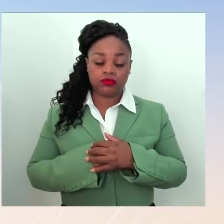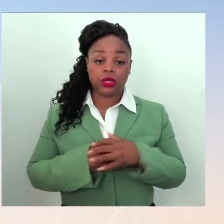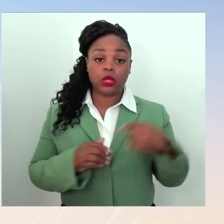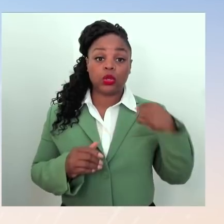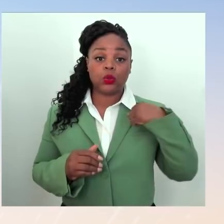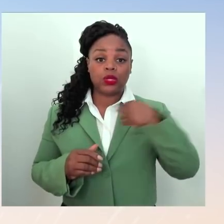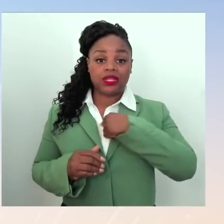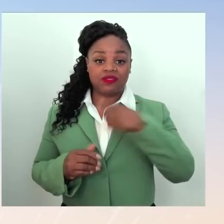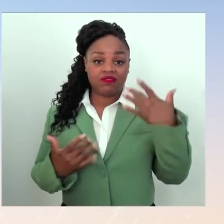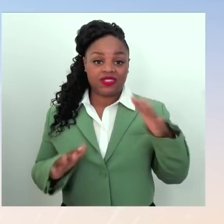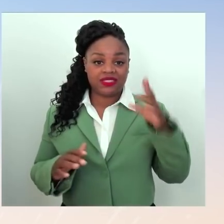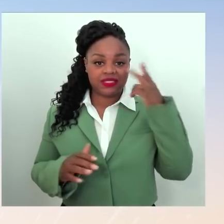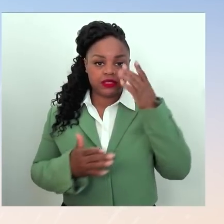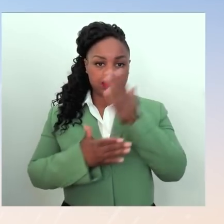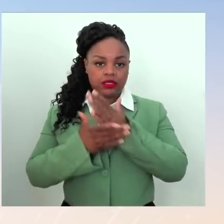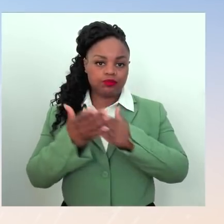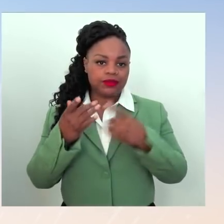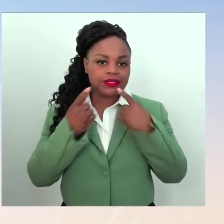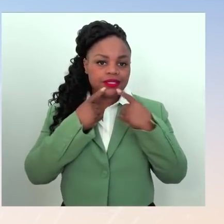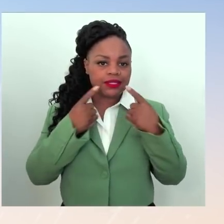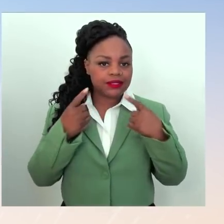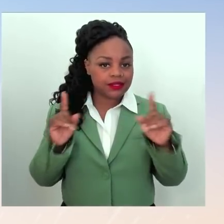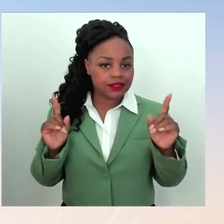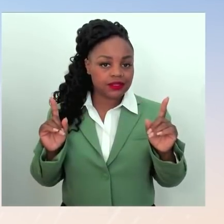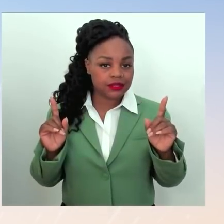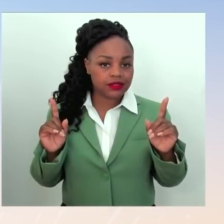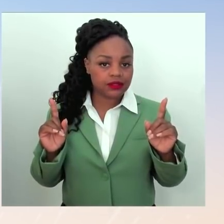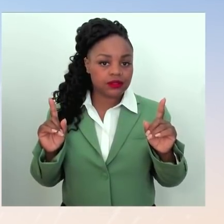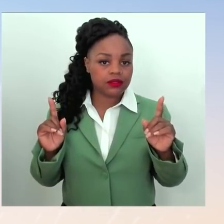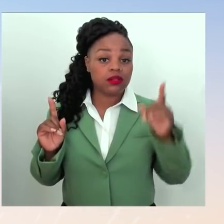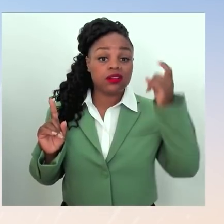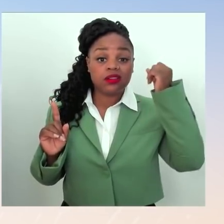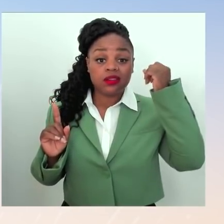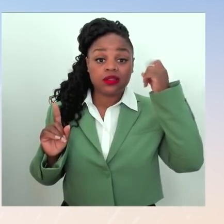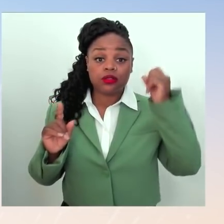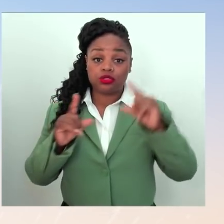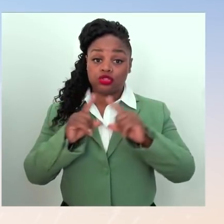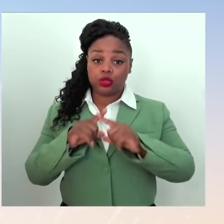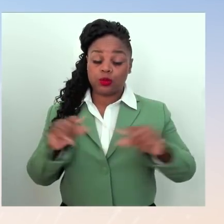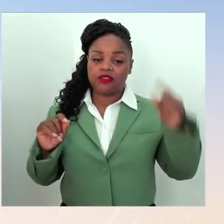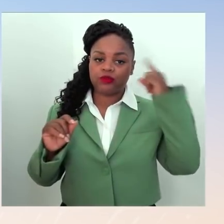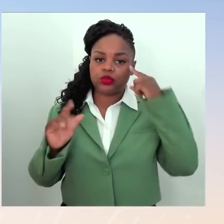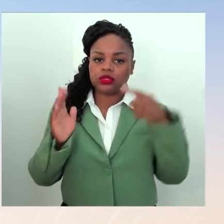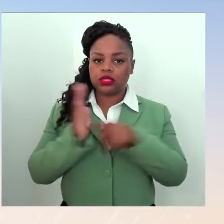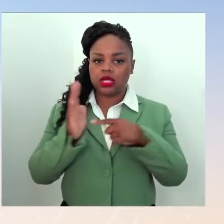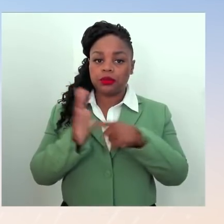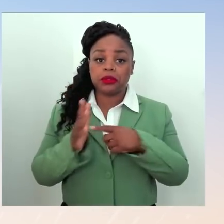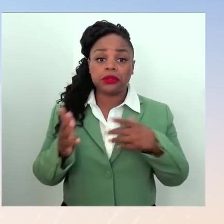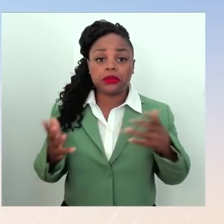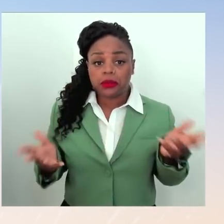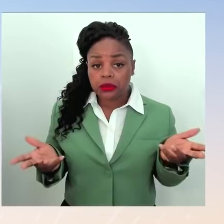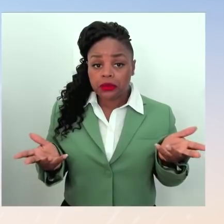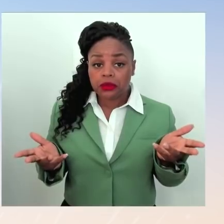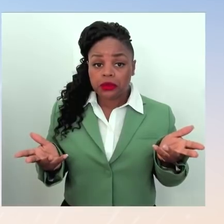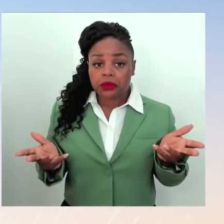where there was supply that was intended to go to Japan and other countries in Asia and redirect it to Europeans